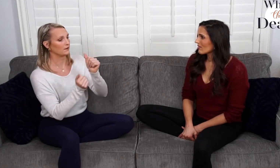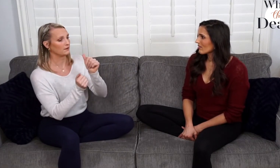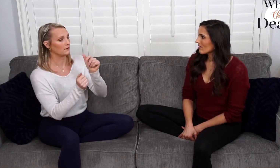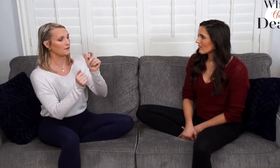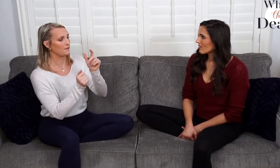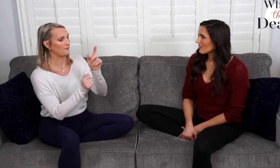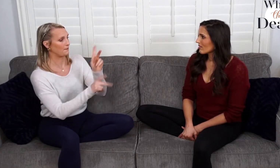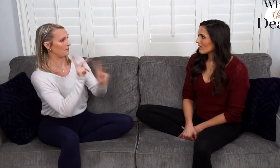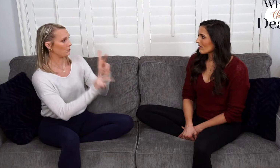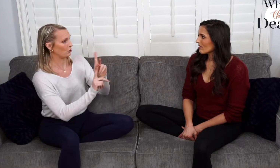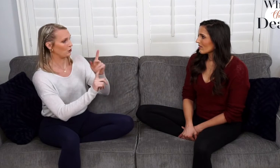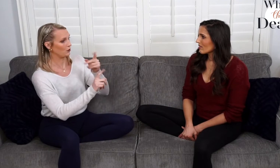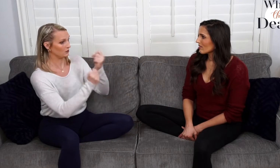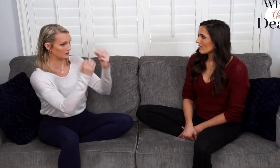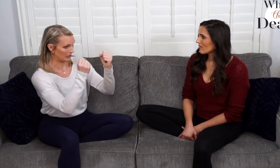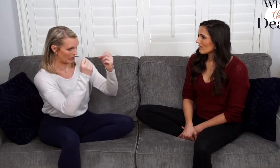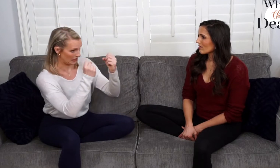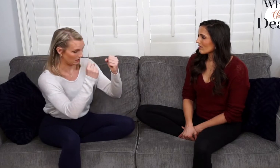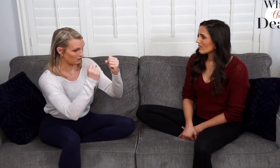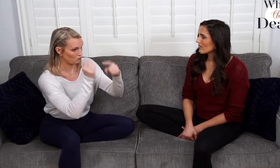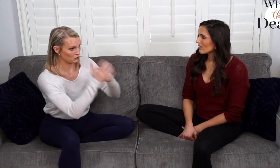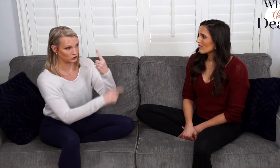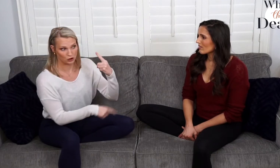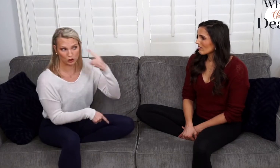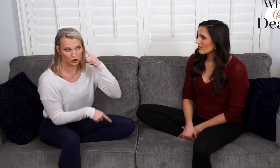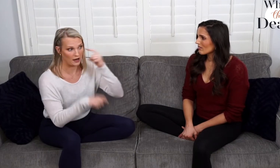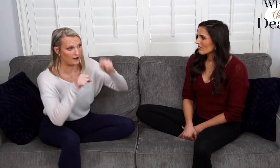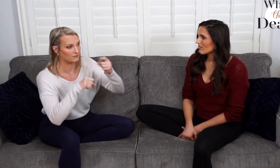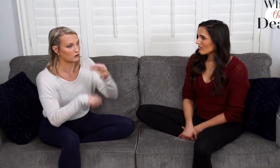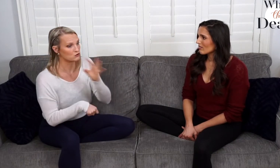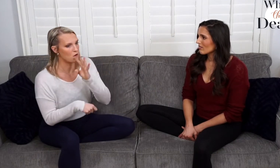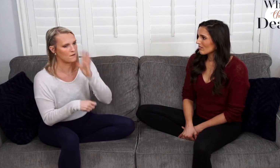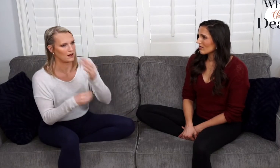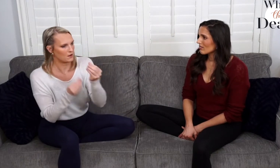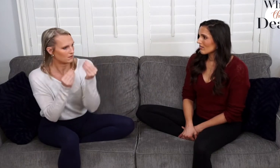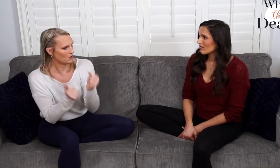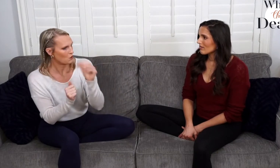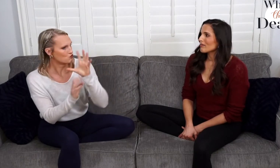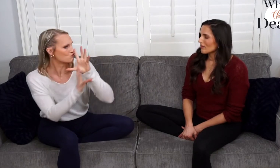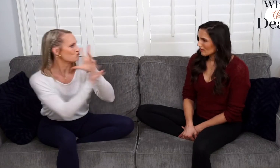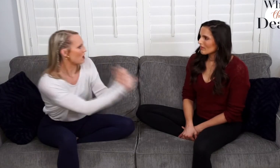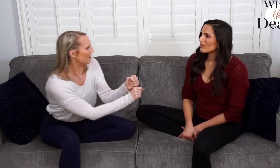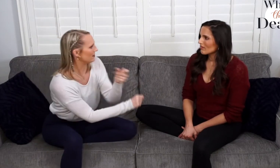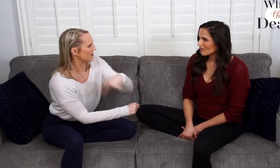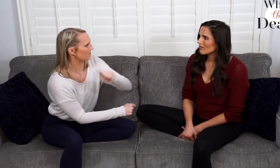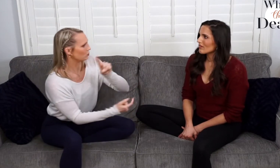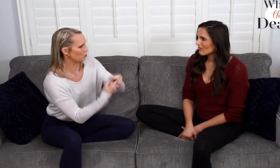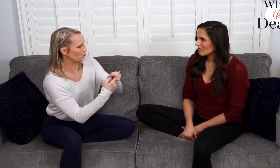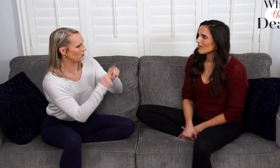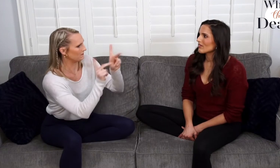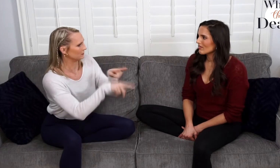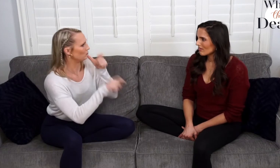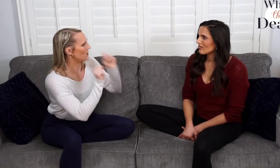to multiple Deaf people who are signing, but once they hear somebody who's able to talk, they immediately